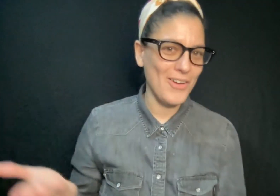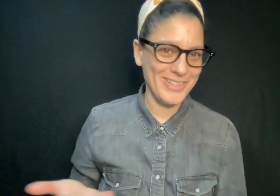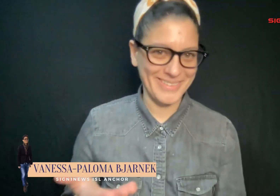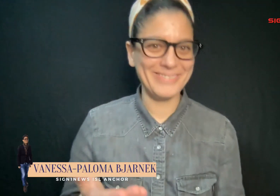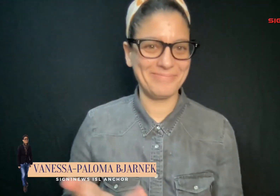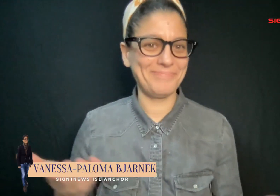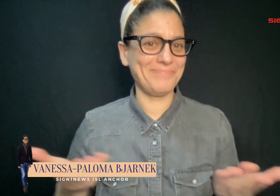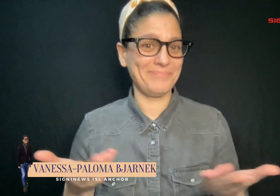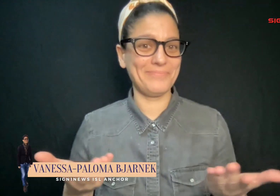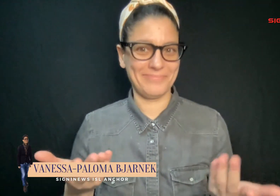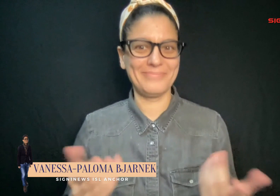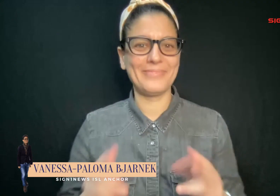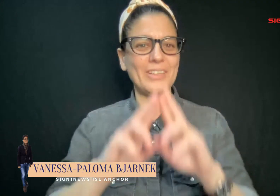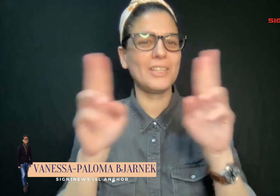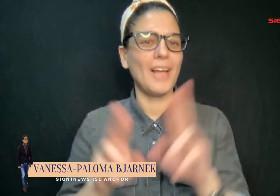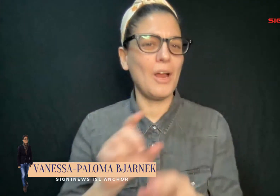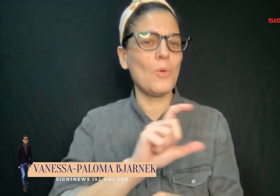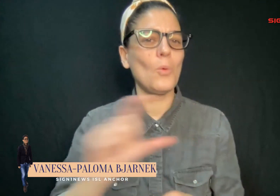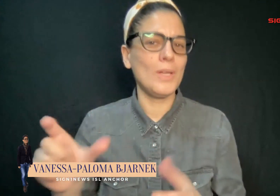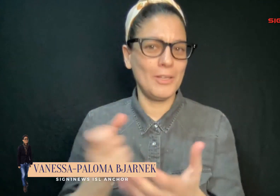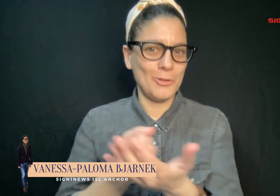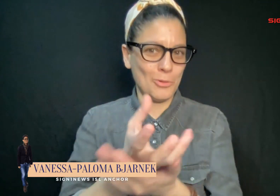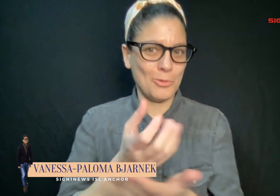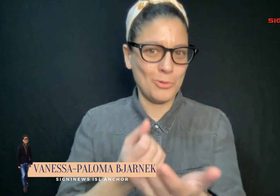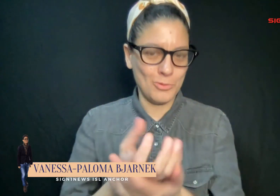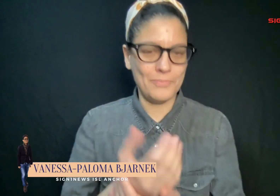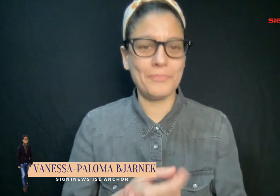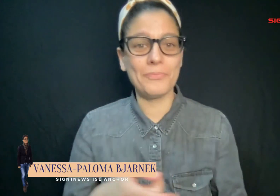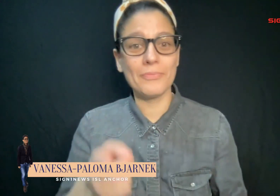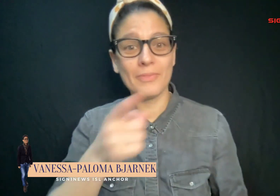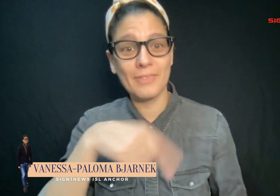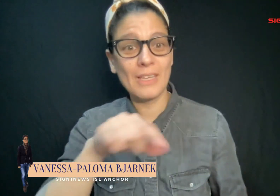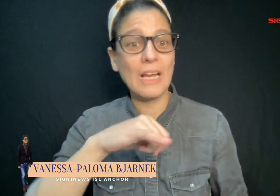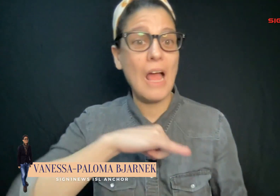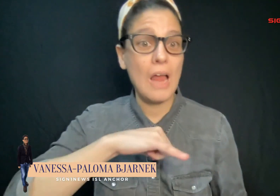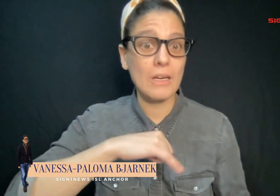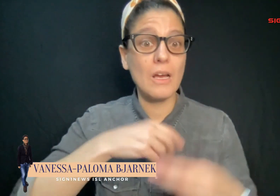Hello everyone here's a quick look at the top trending international news stories making